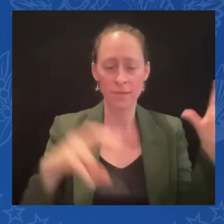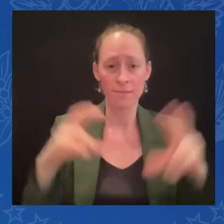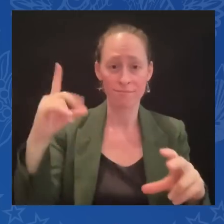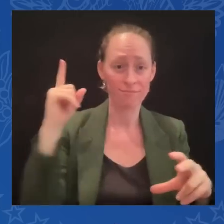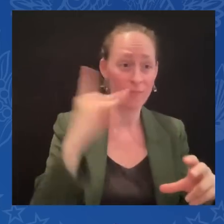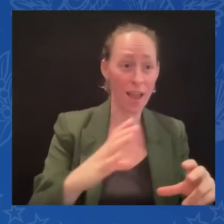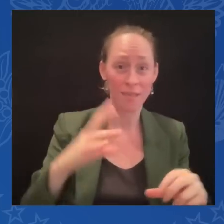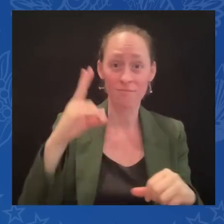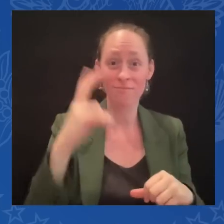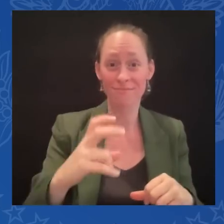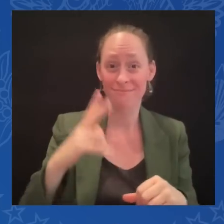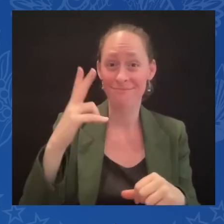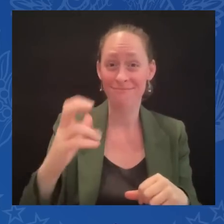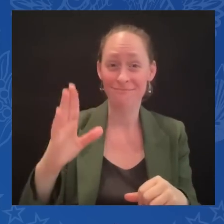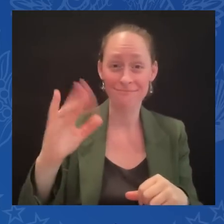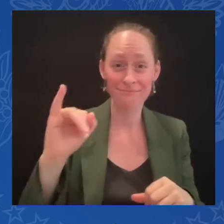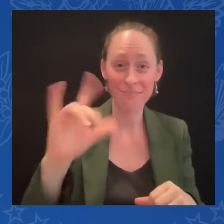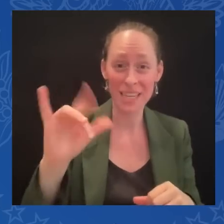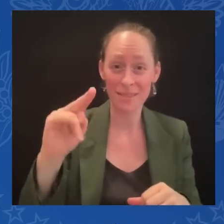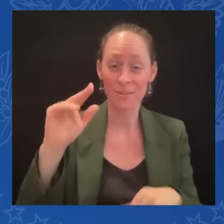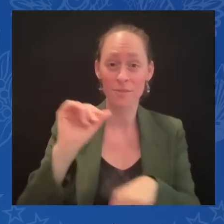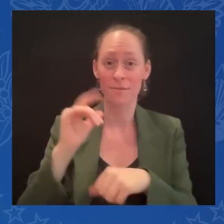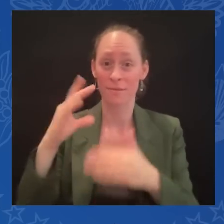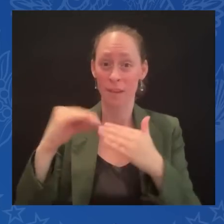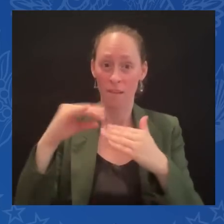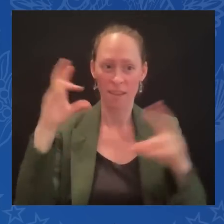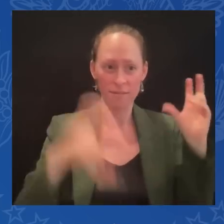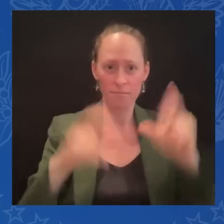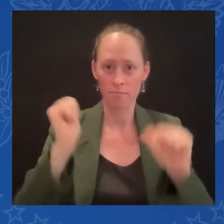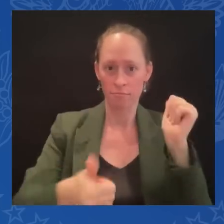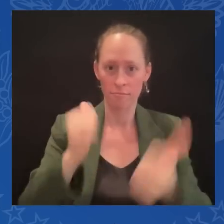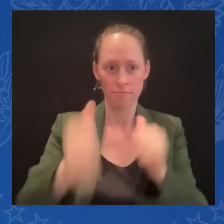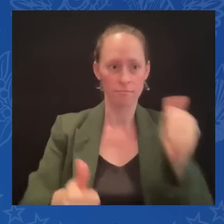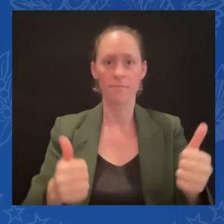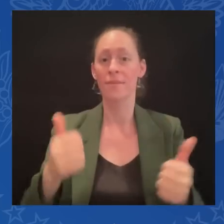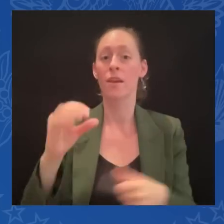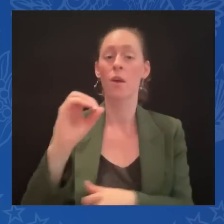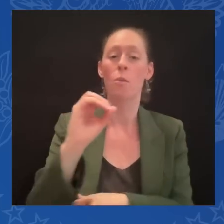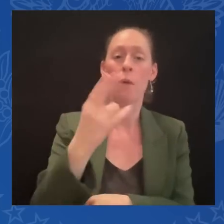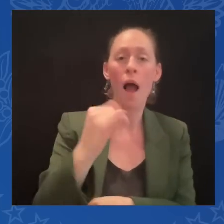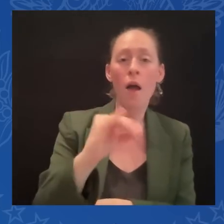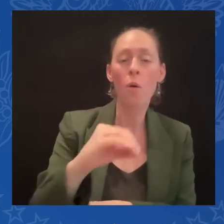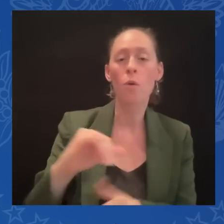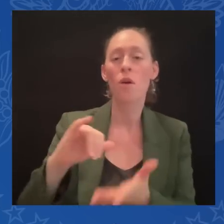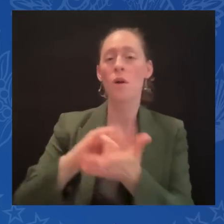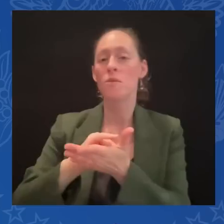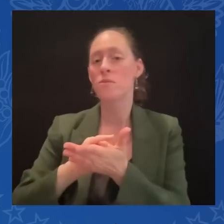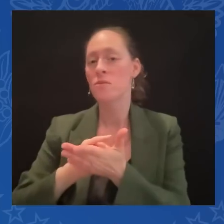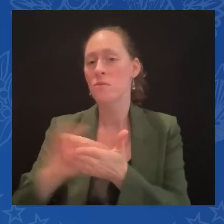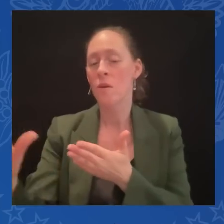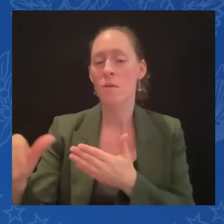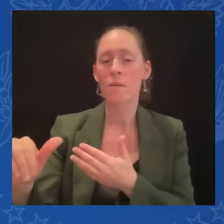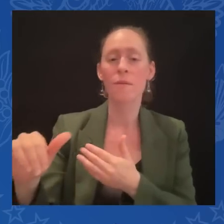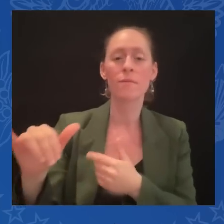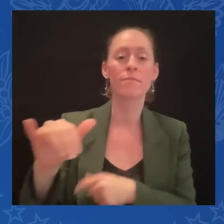New York, Arizona, all across the -- like -- like outside Columbus, Ohio, Intel is investing,